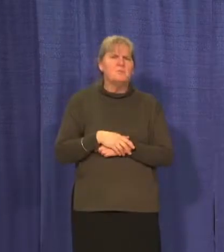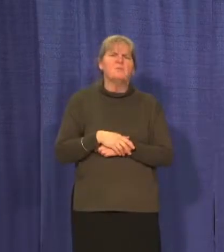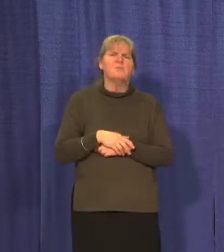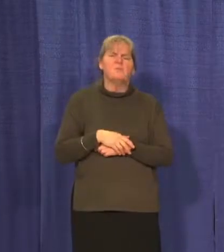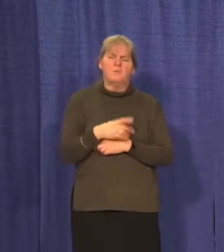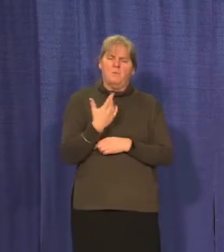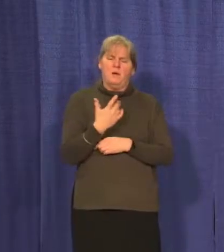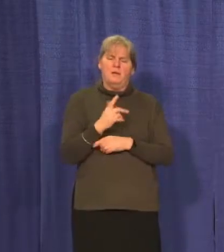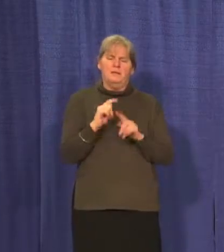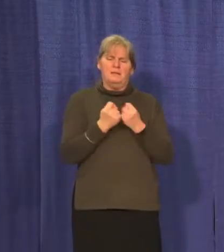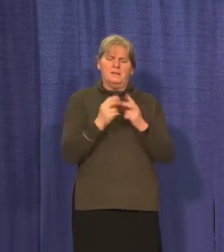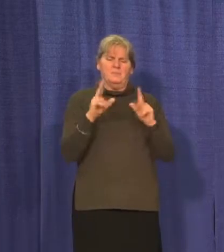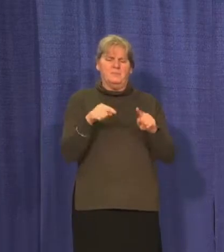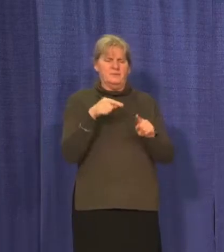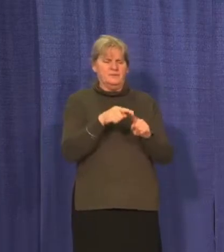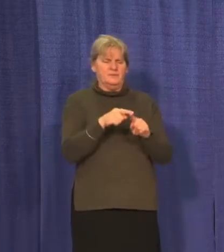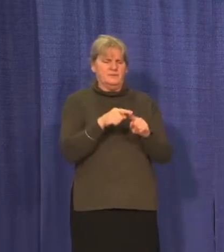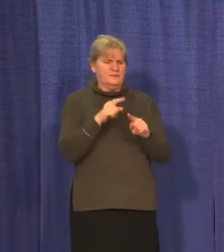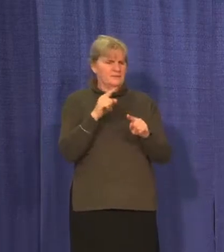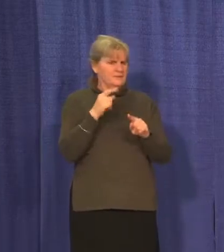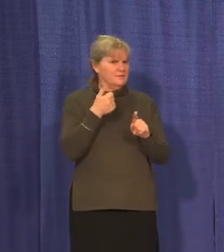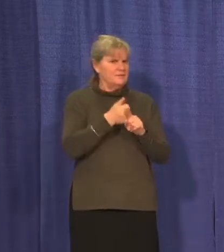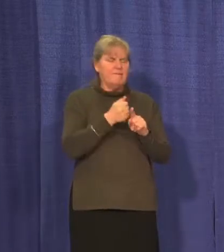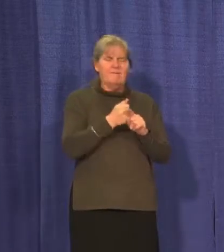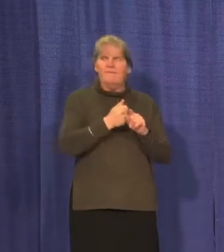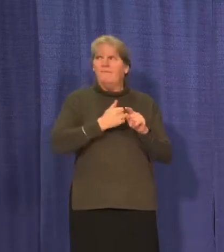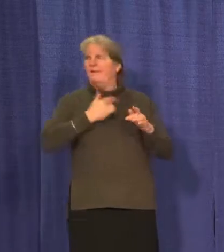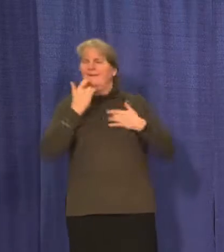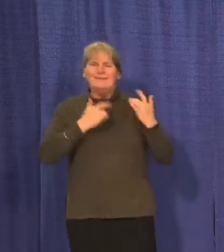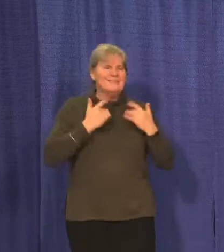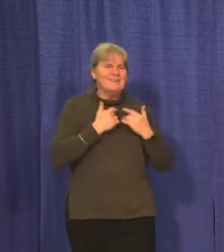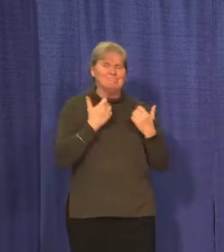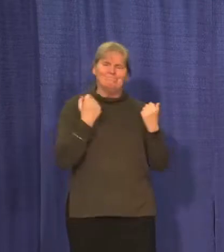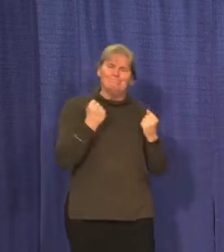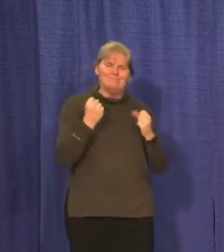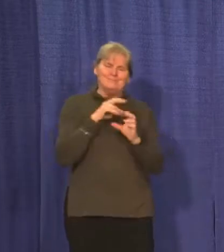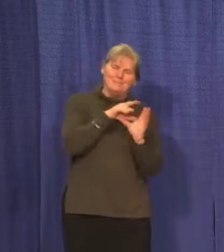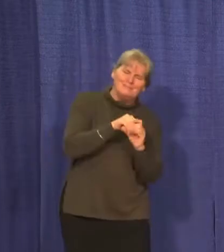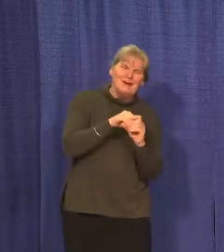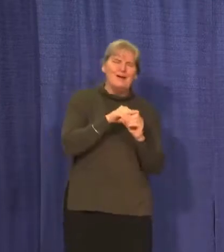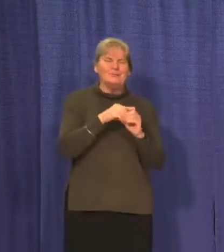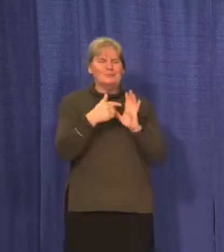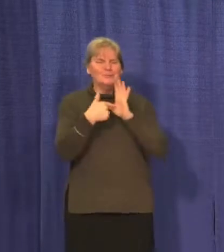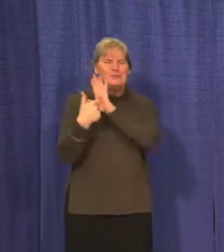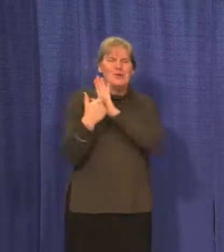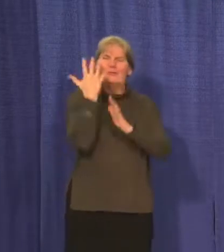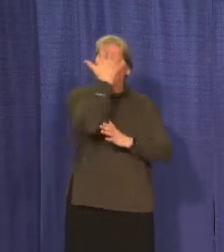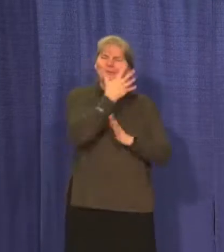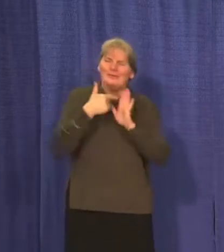When team member said she could hardly contain her excitement about being part of this and being able to show a familiar